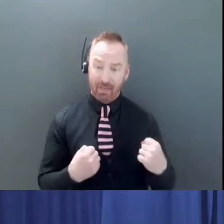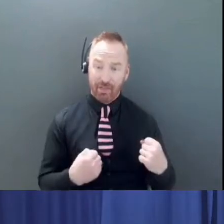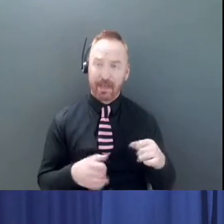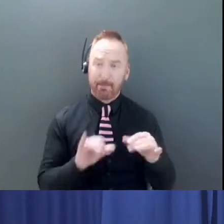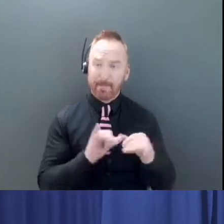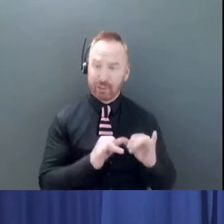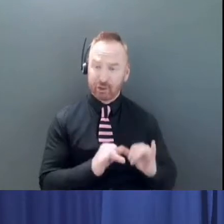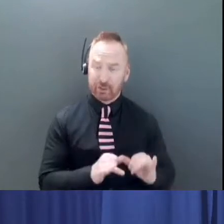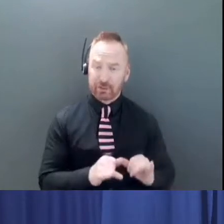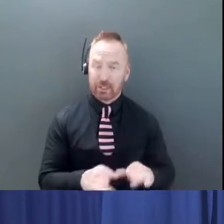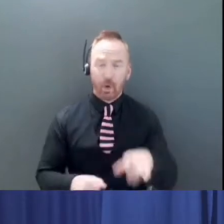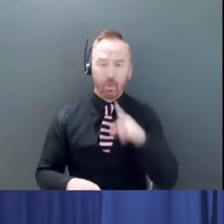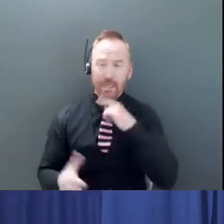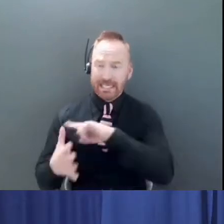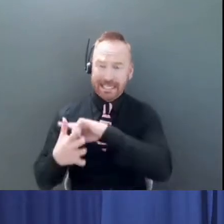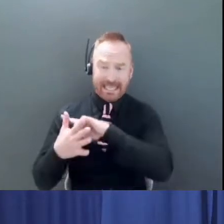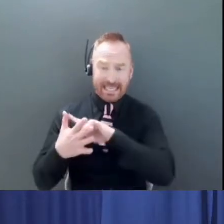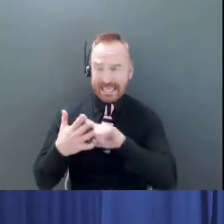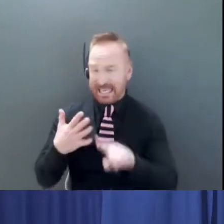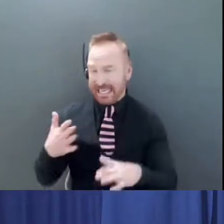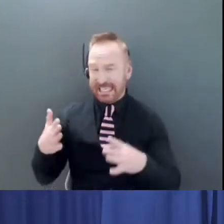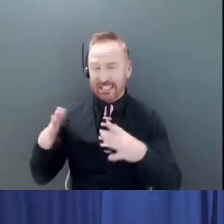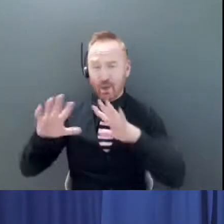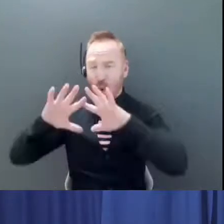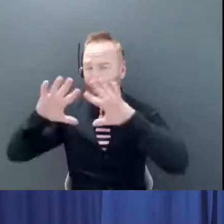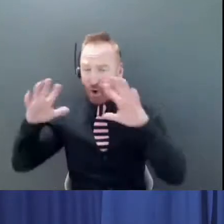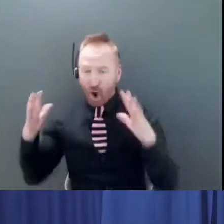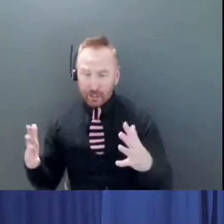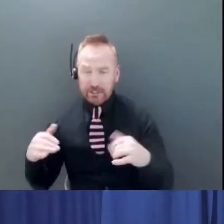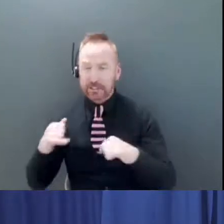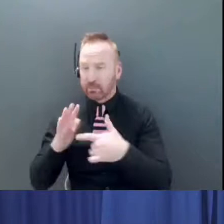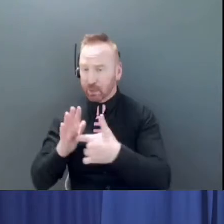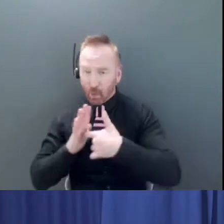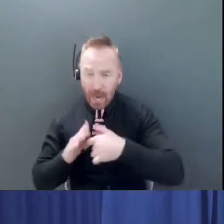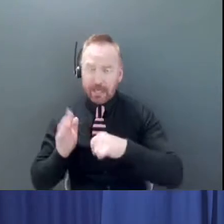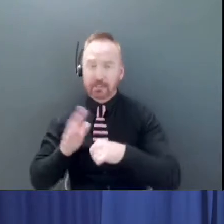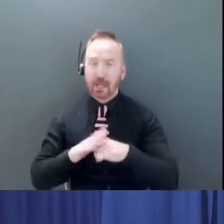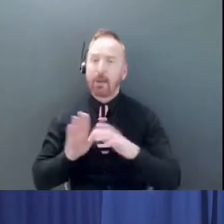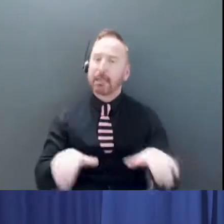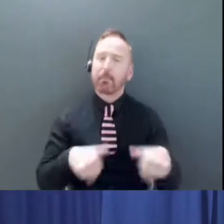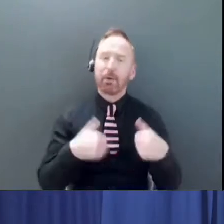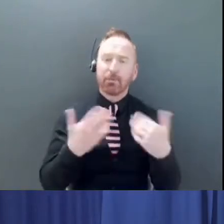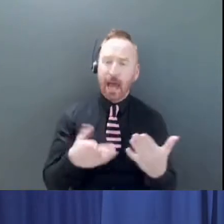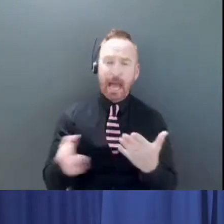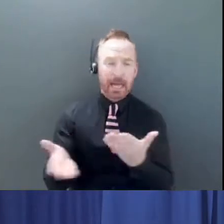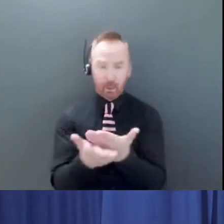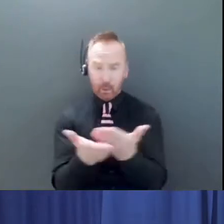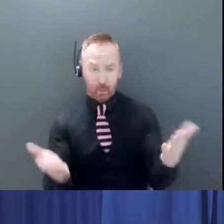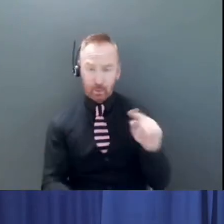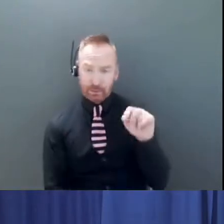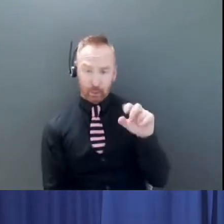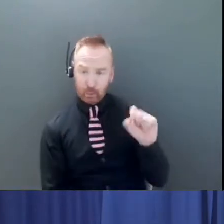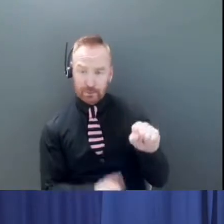tools just eequipment -- just equipping people W tools. So guidance on what to do when